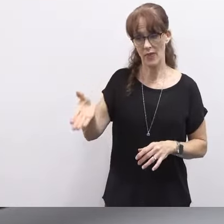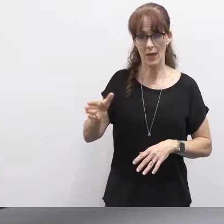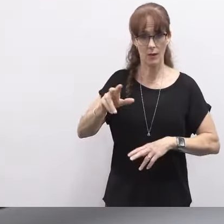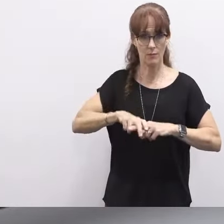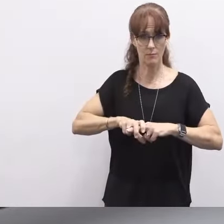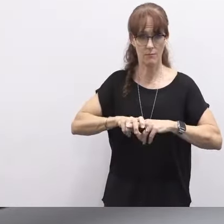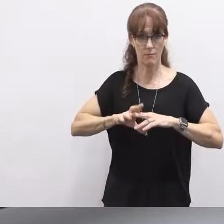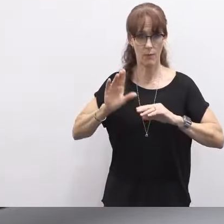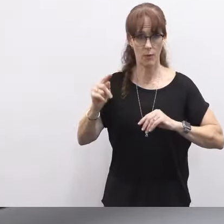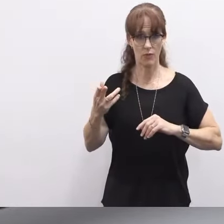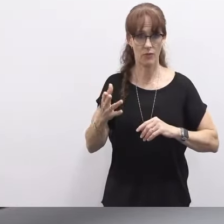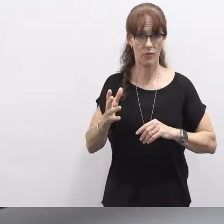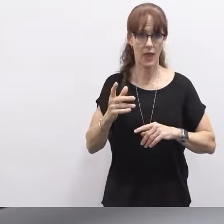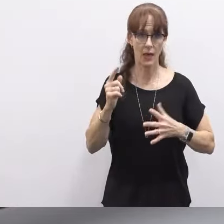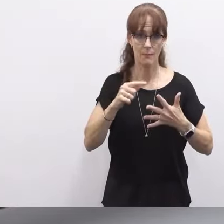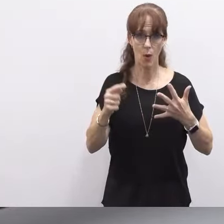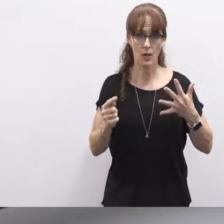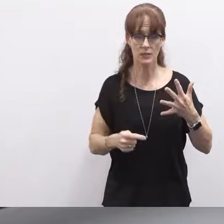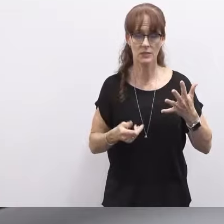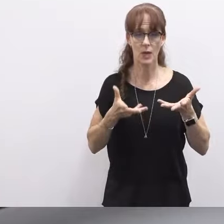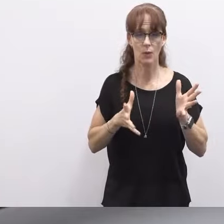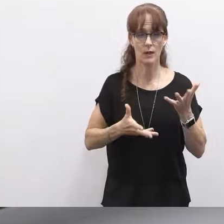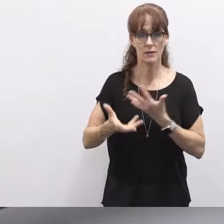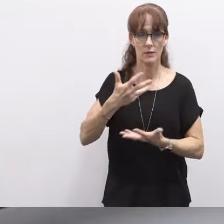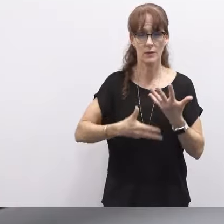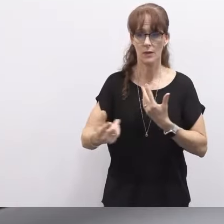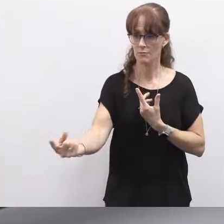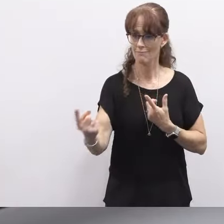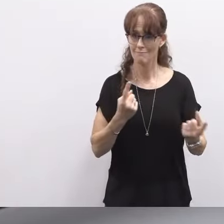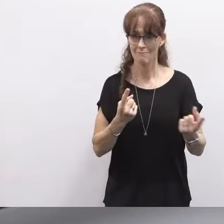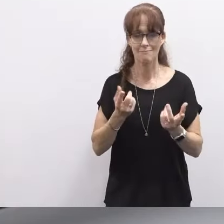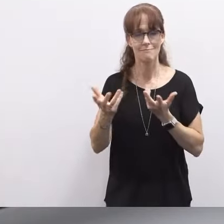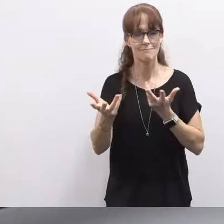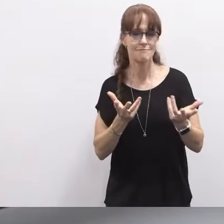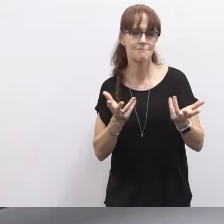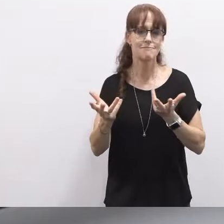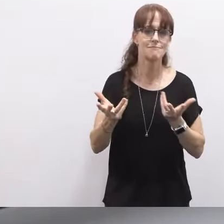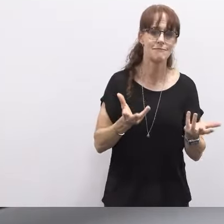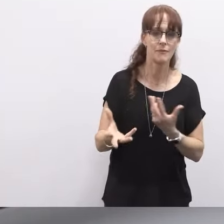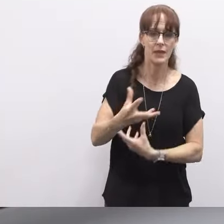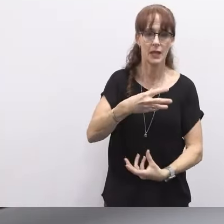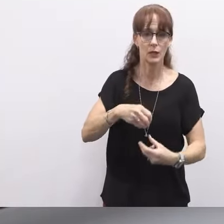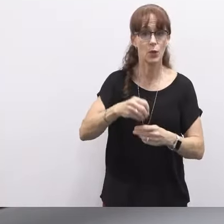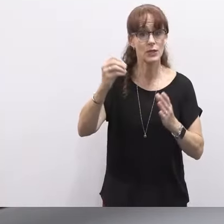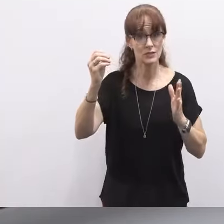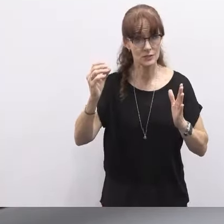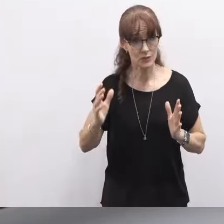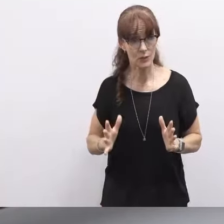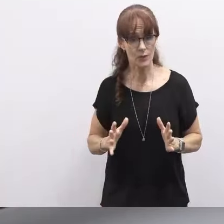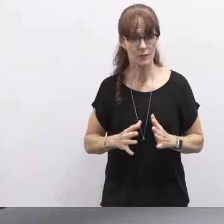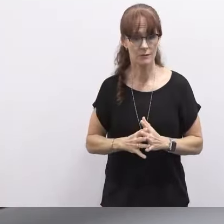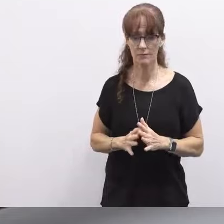had talking points and ways to engage those who stepped up to the booth to talk to them, including students. So at 1,200- - That's great.